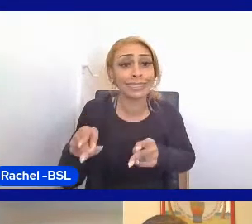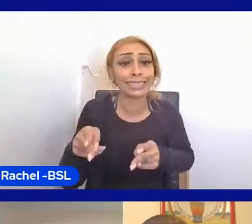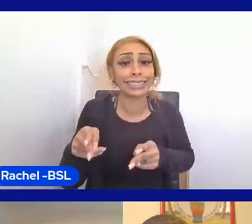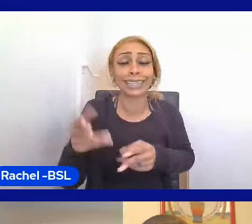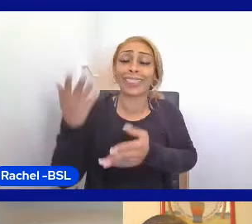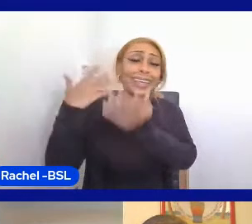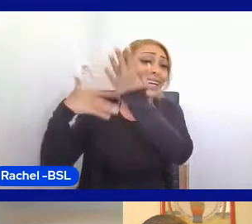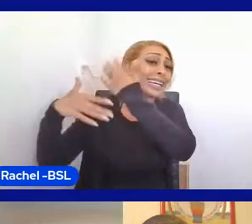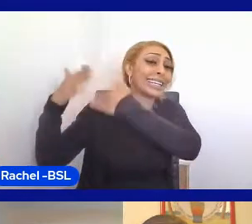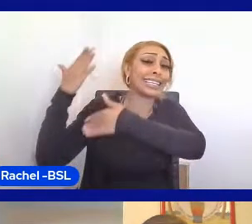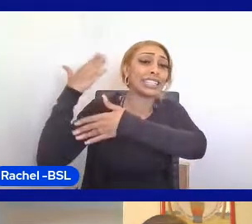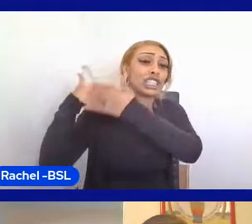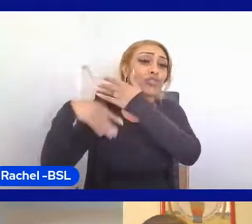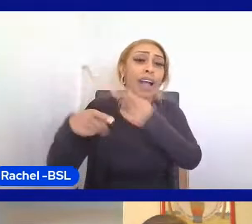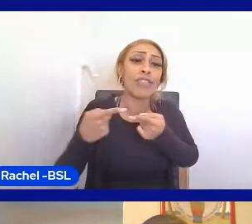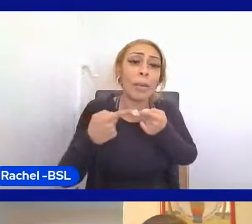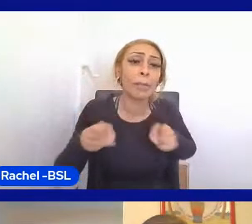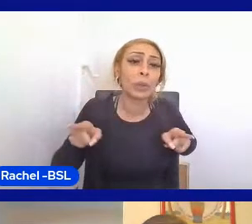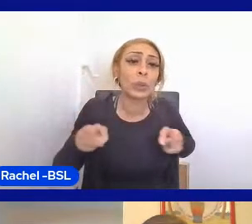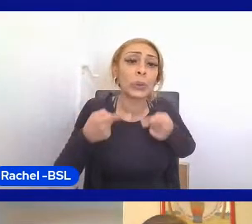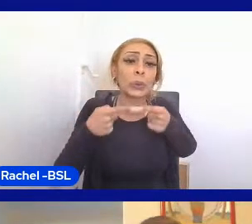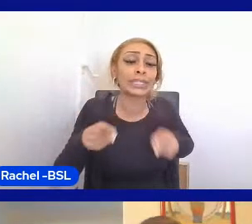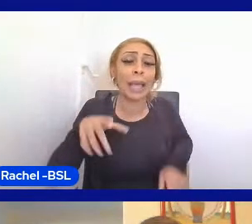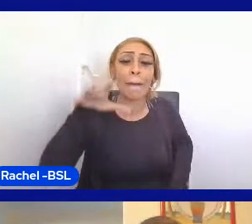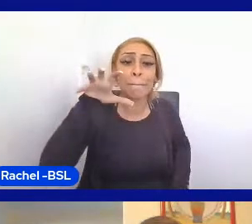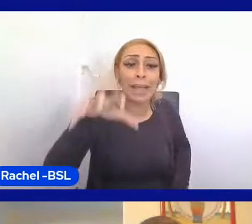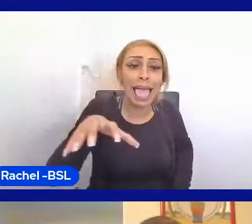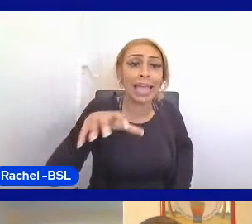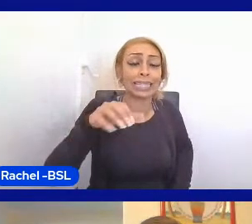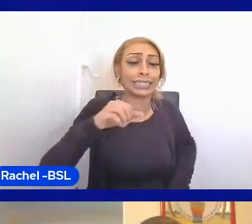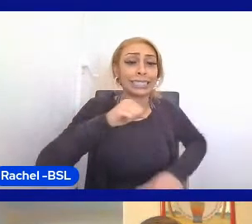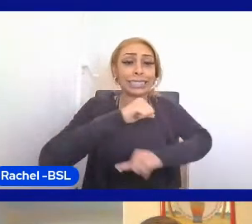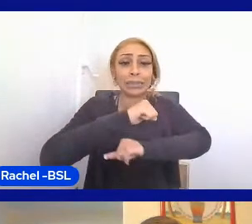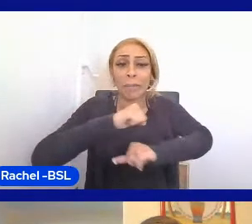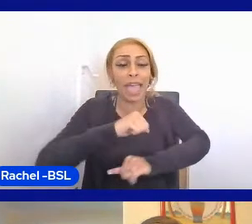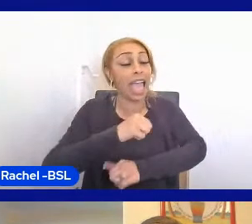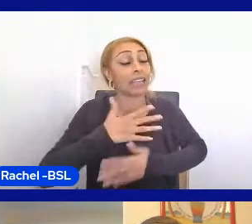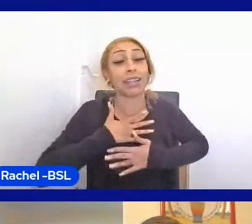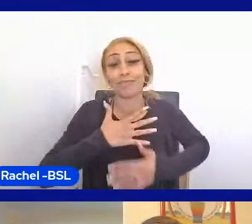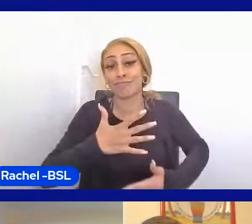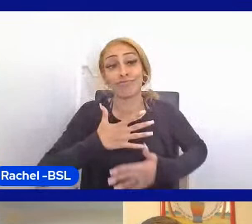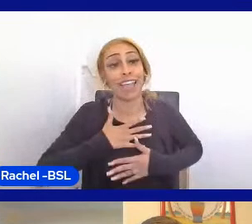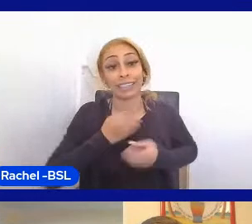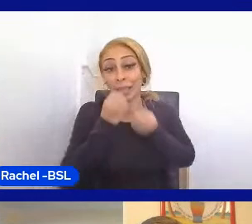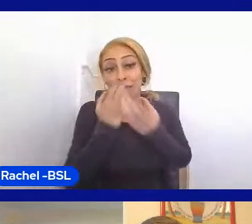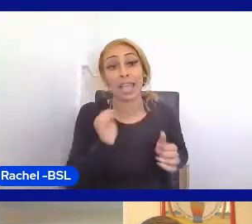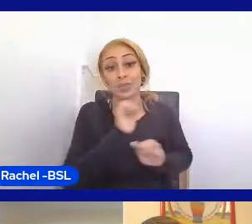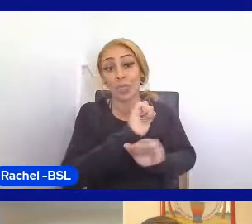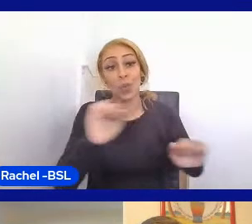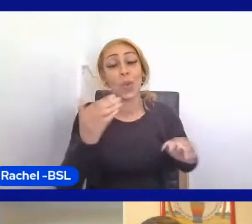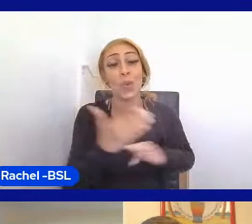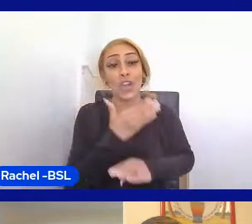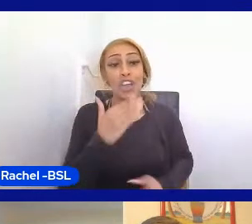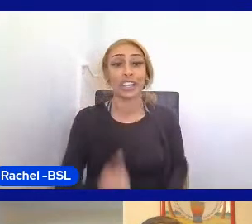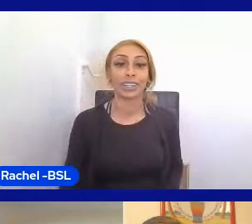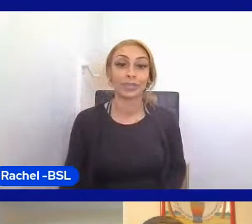it's amazing. I'm really impressed with his work. Thanks. I was amazed